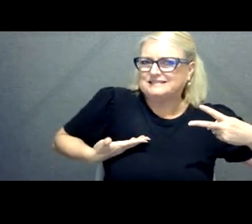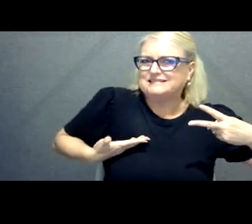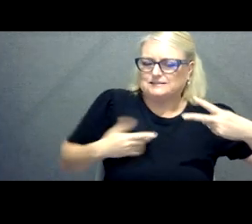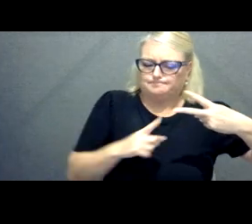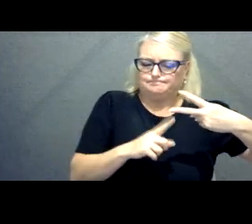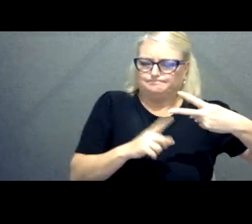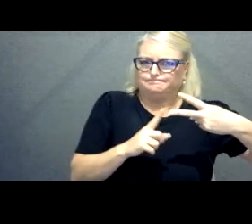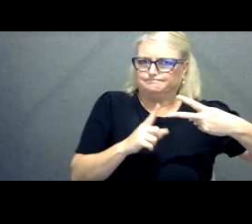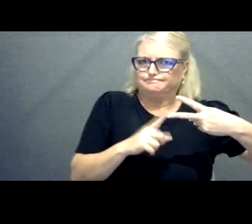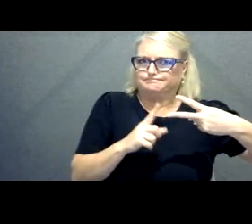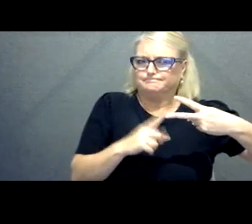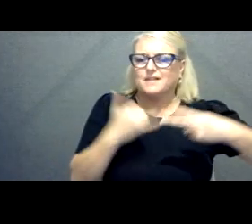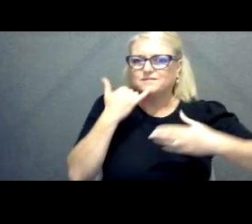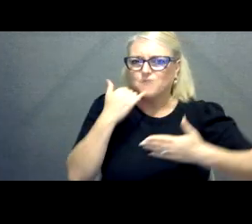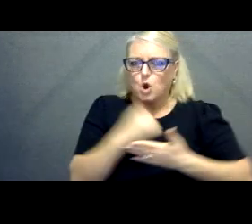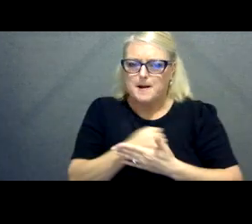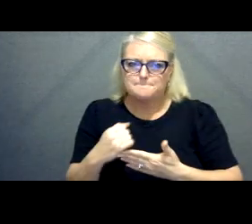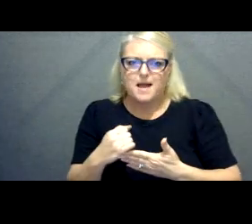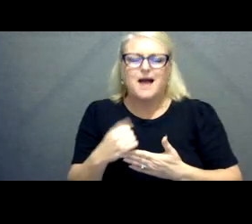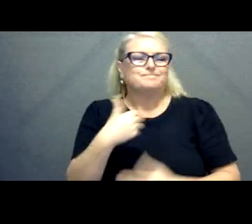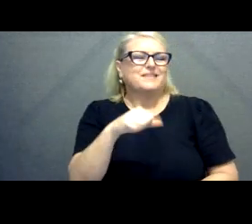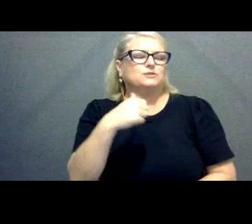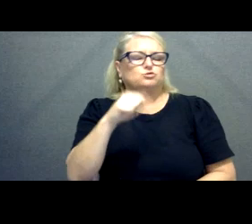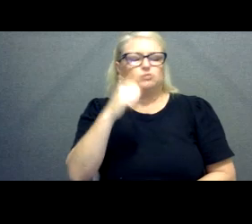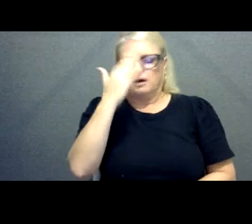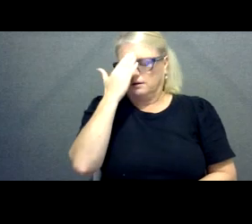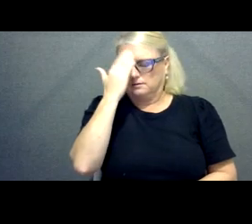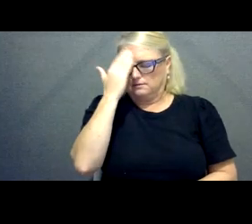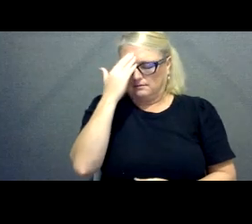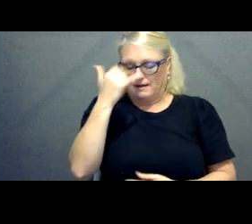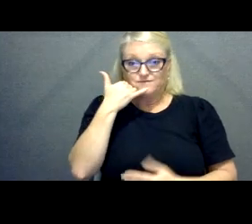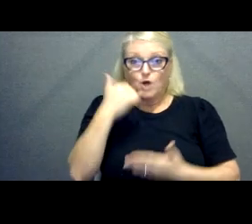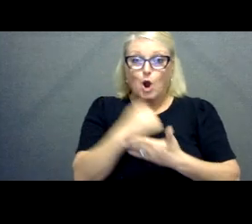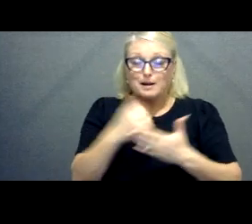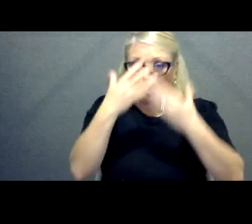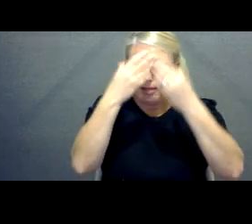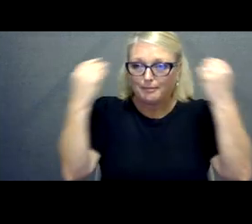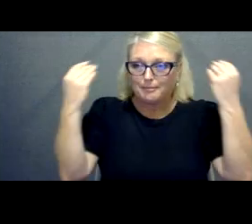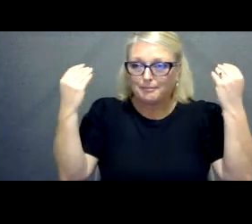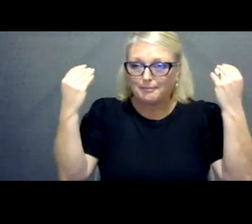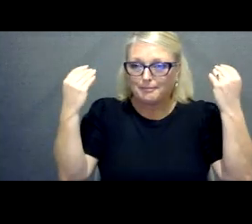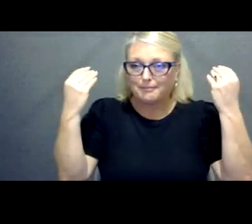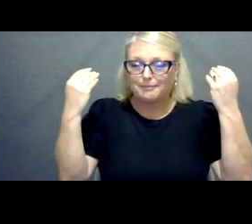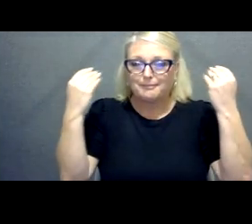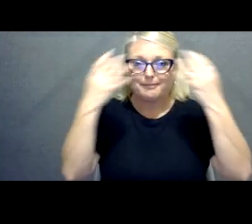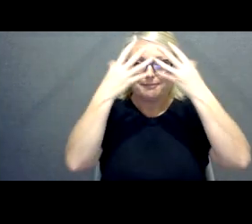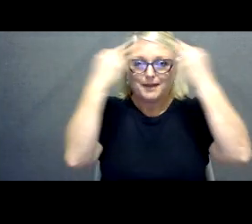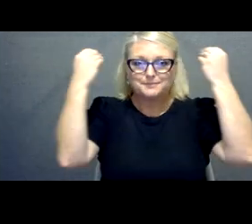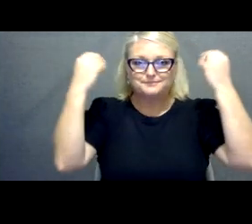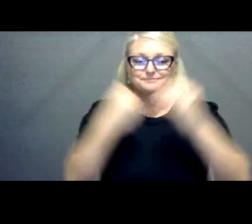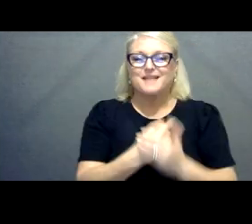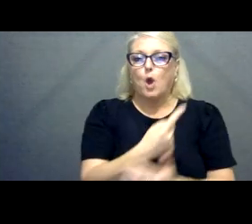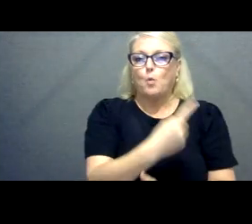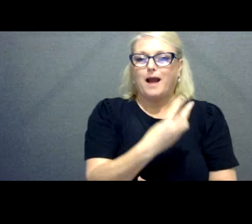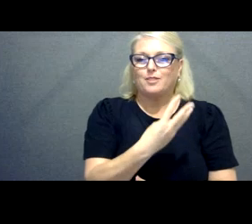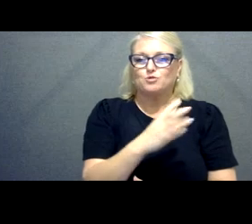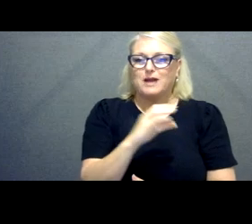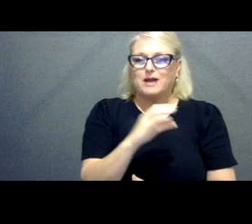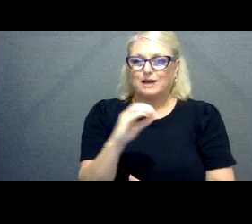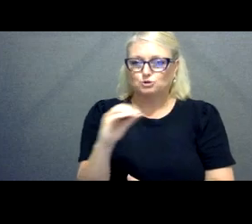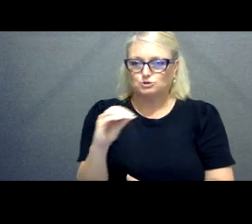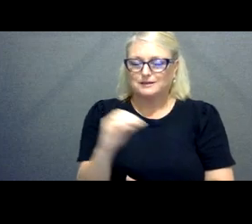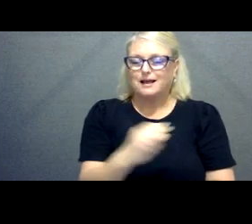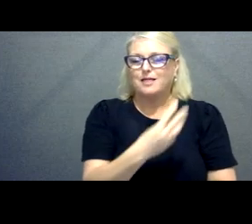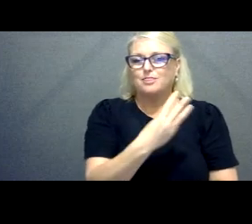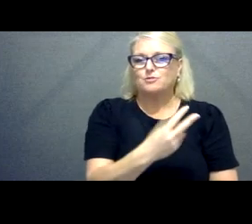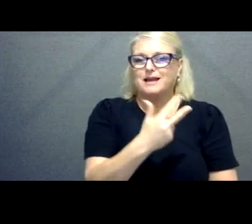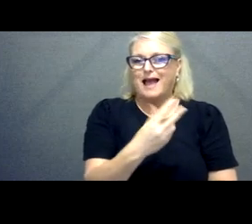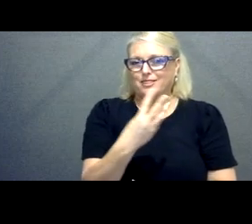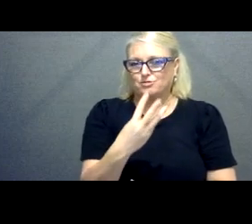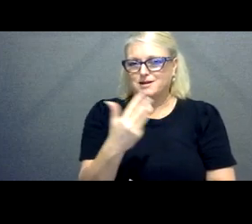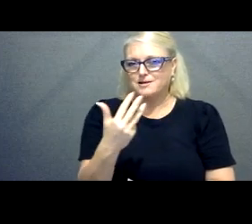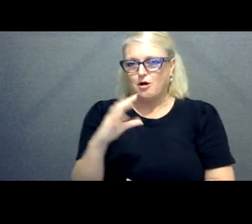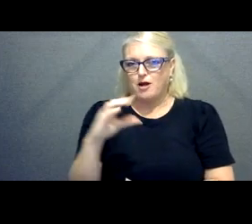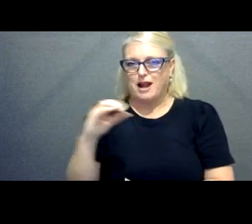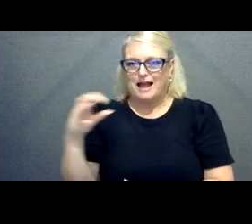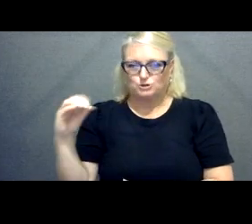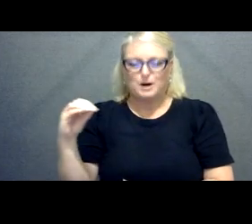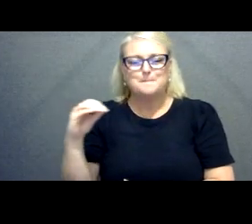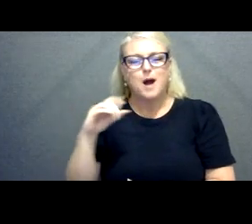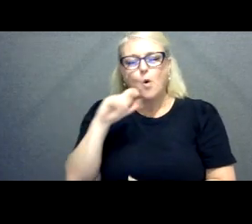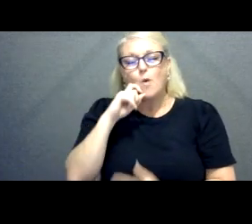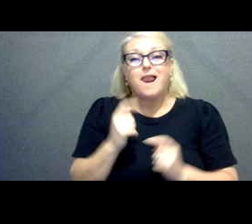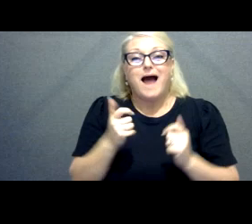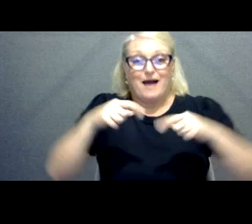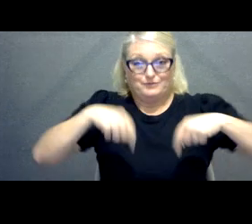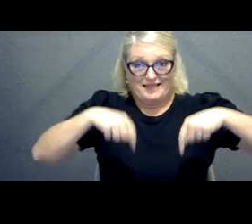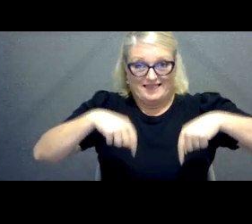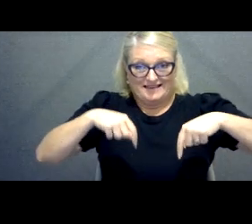yes 1300 383 900 and we'll share that in the email correct yes so if you've got a client who's not